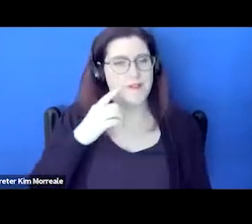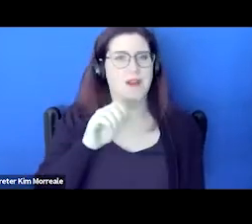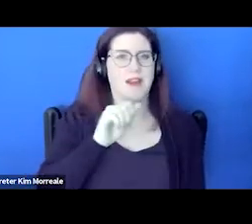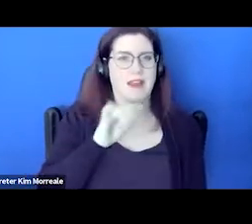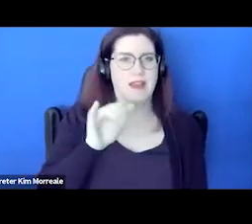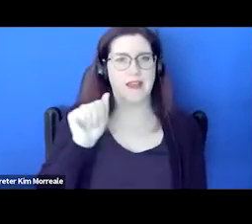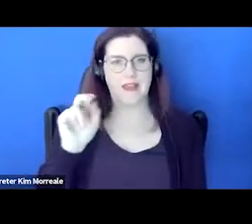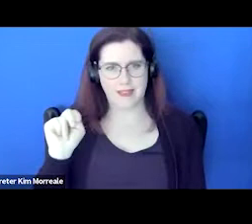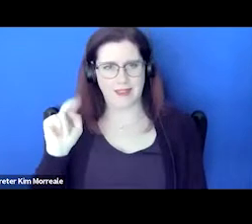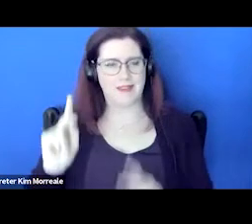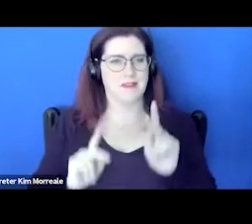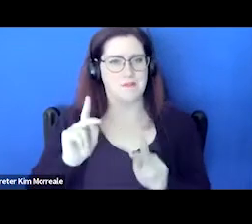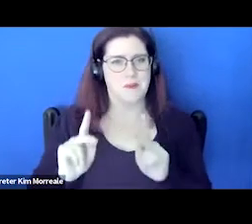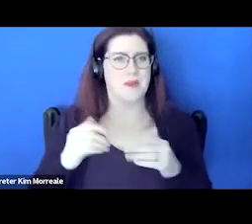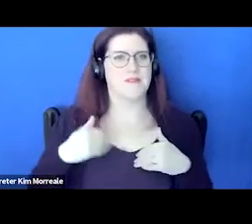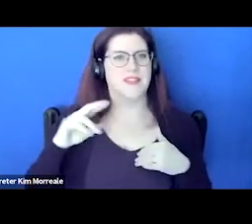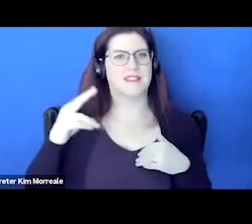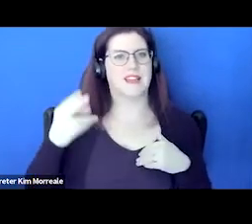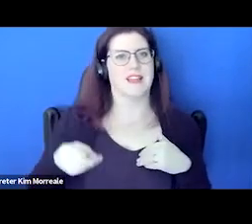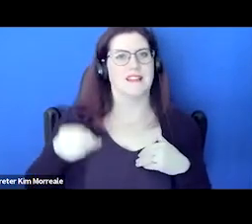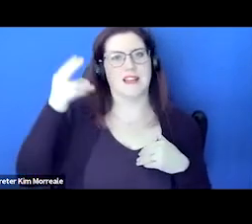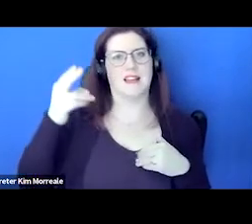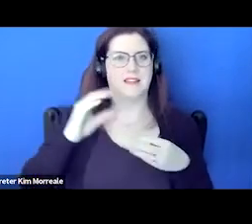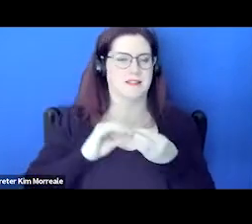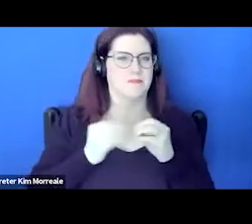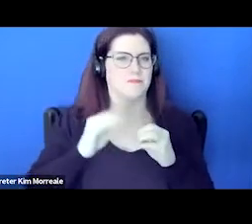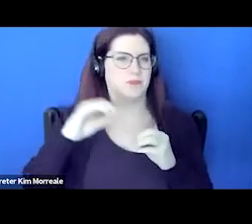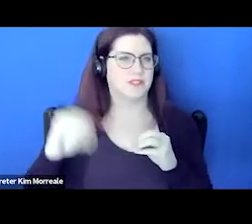have the second highest rate of homelessness compared to other racial groups.